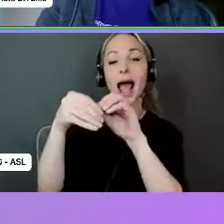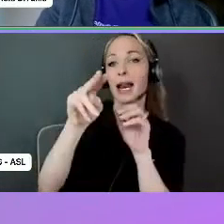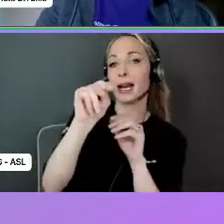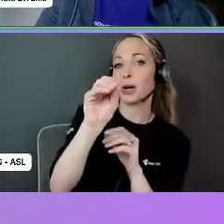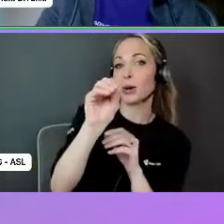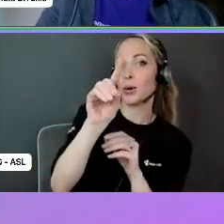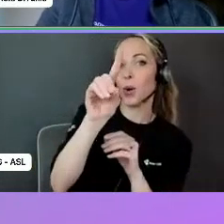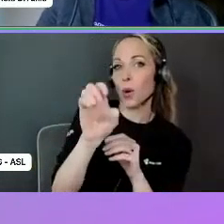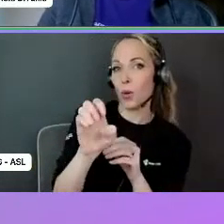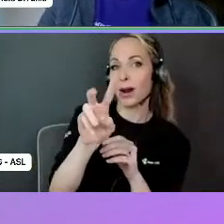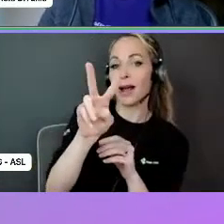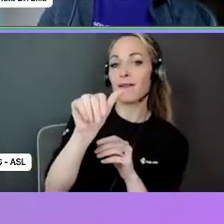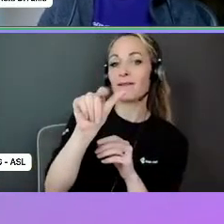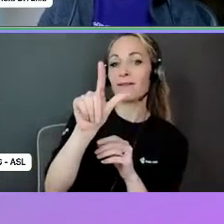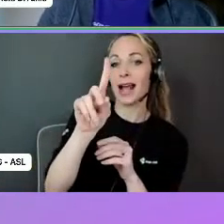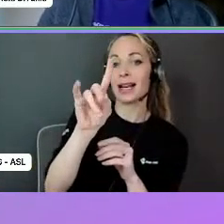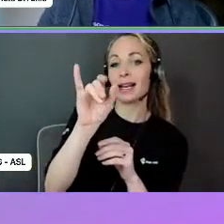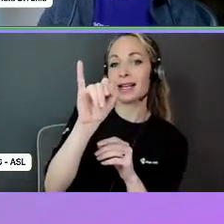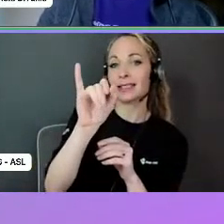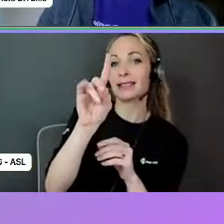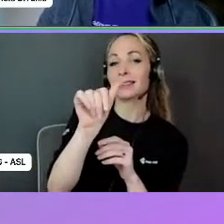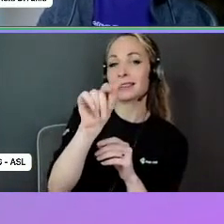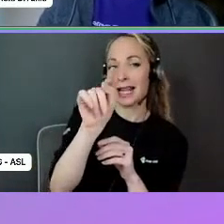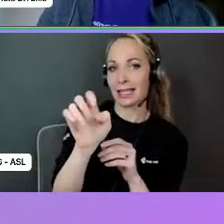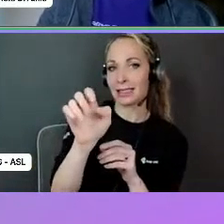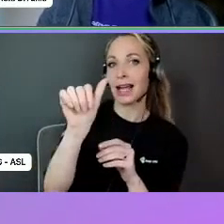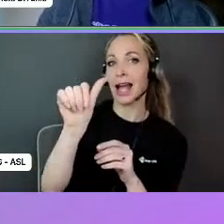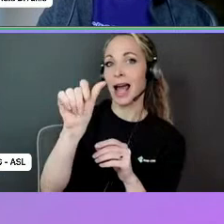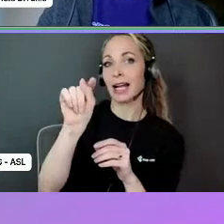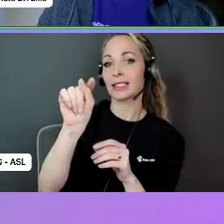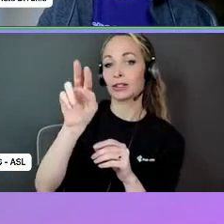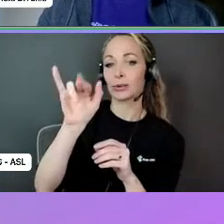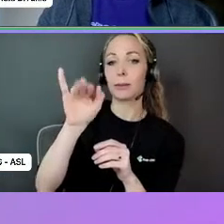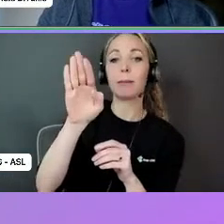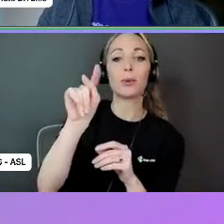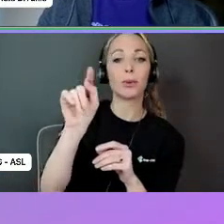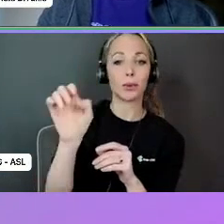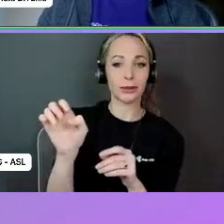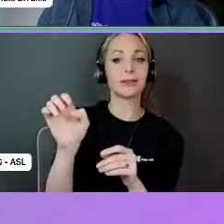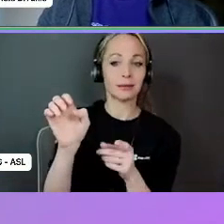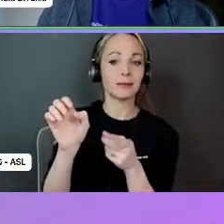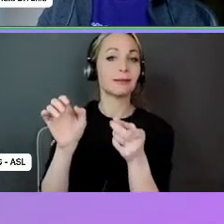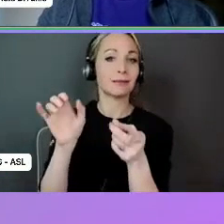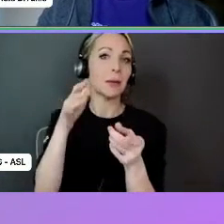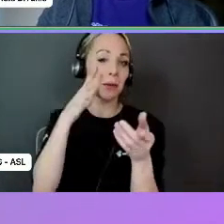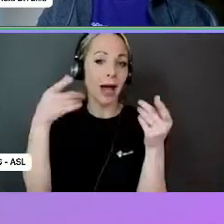the no validate to your form if you want to